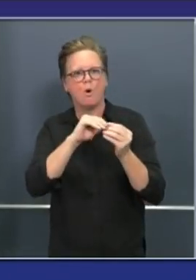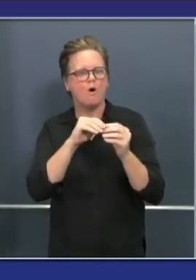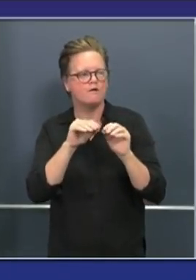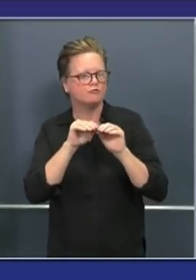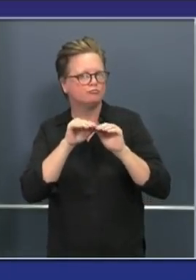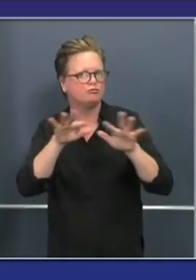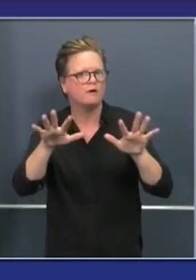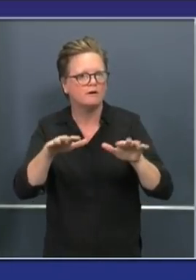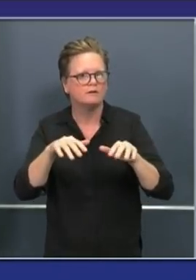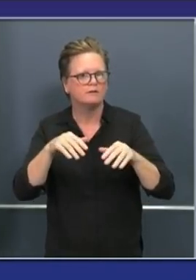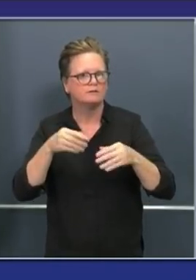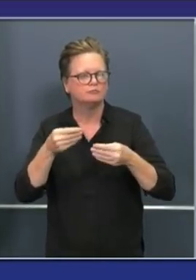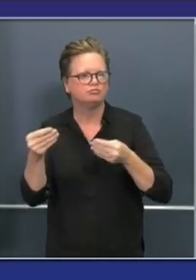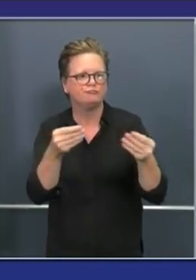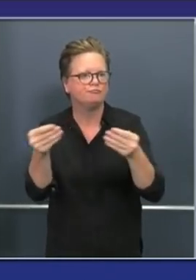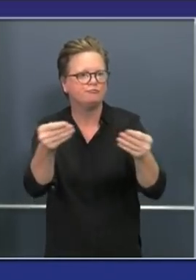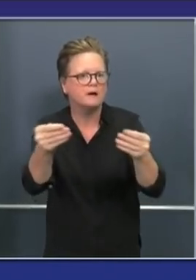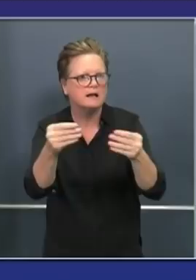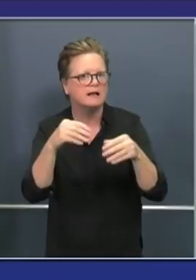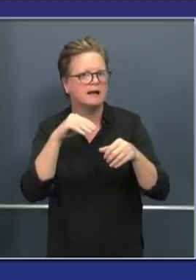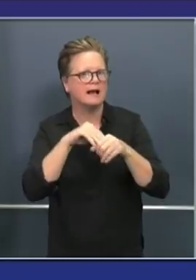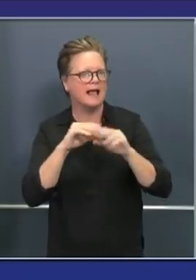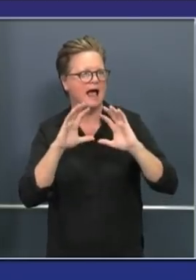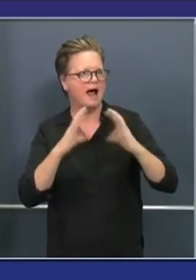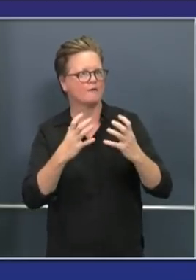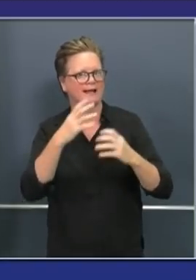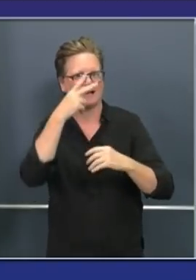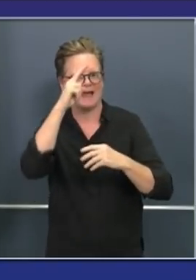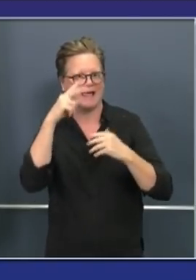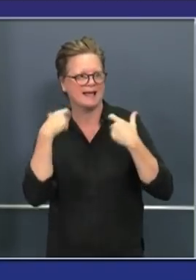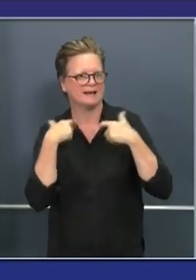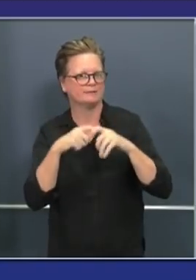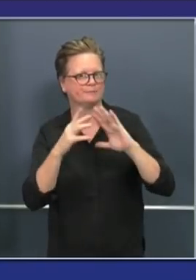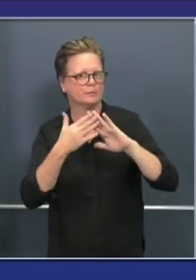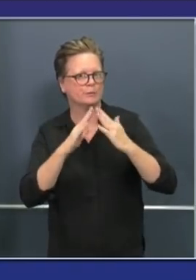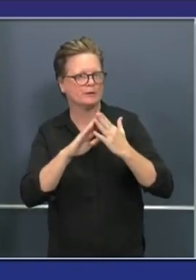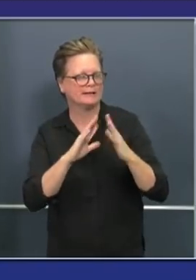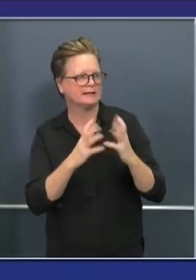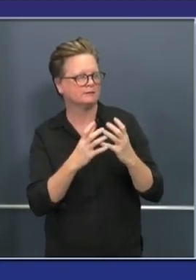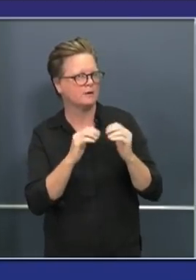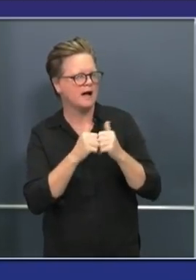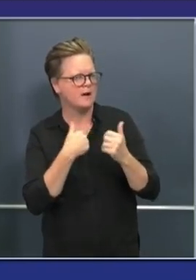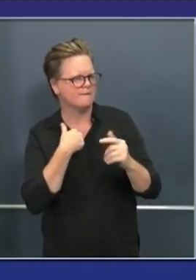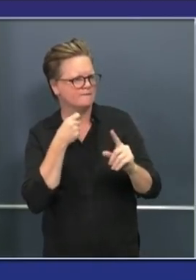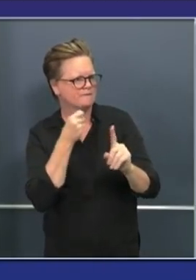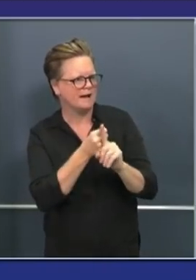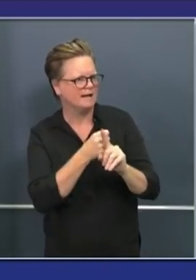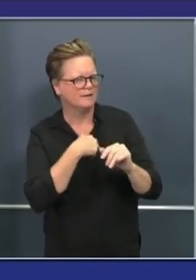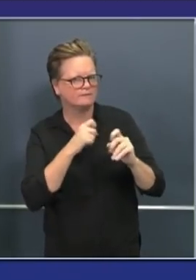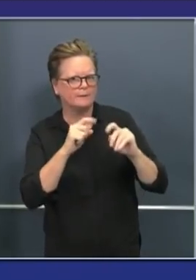IS AROUND LATINOS, WE SEE A HIGHER, GRANT HIGHER -- TO DETERMINE WHAT OTHER EFFORTS AND INTERVENTIONS ARE NEEDED.